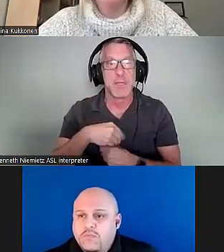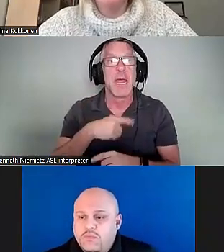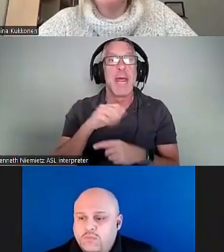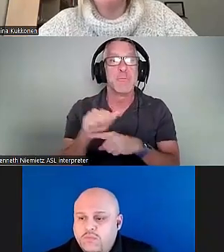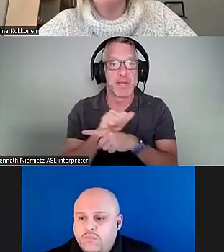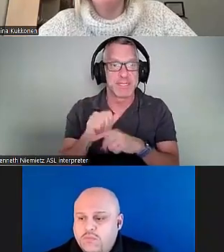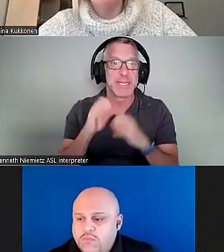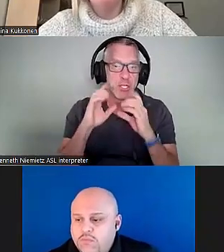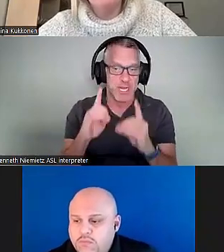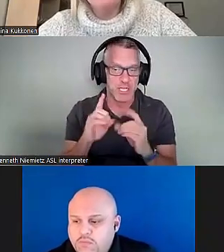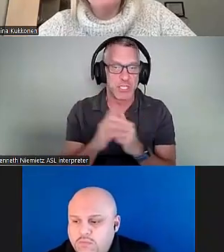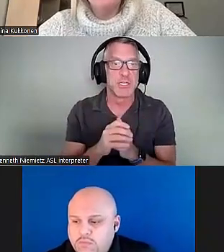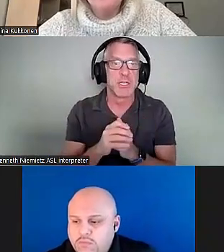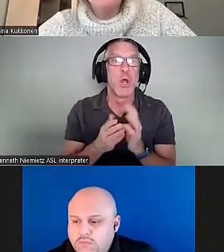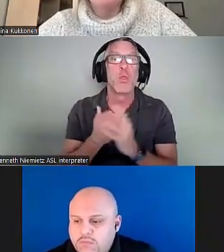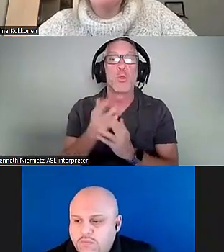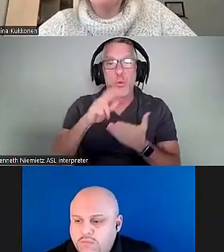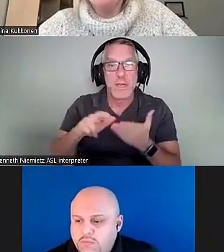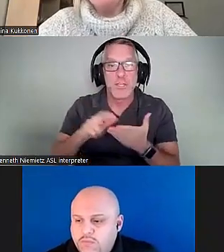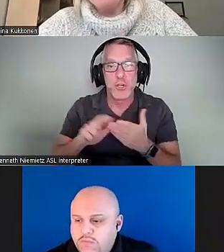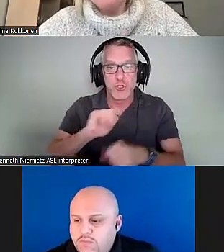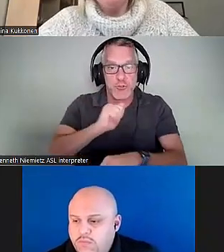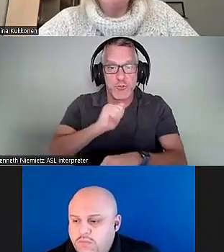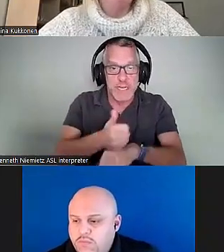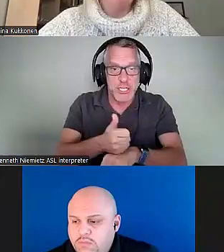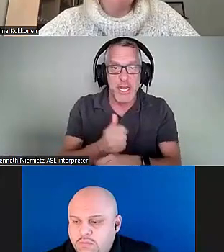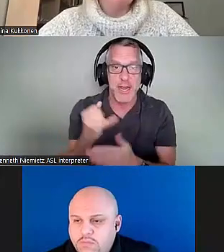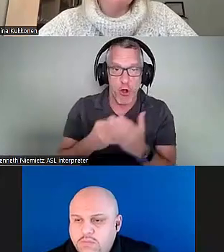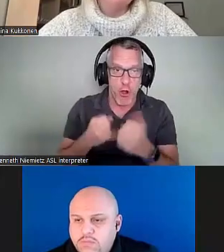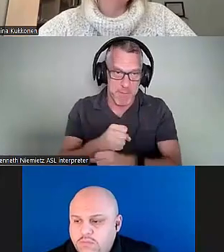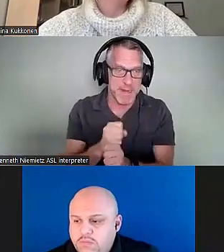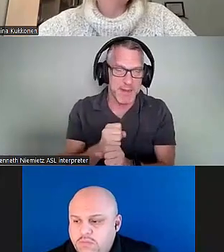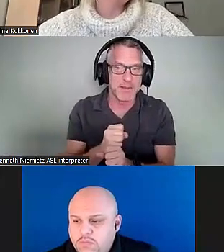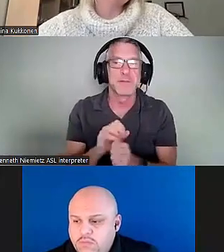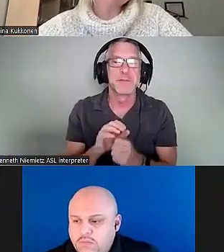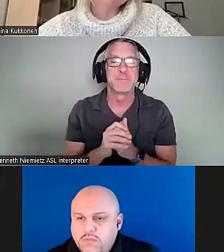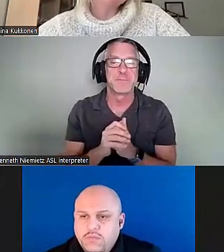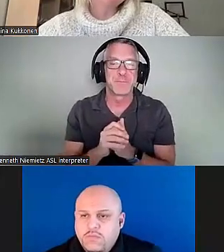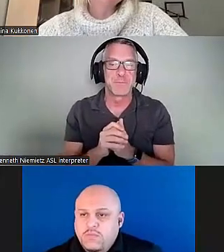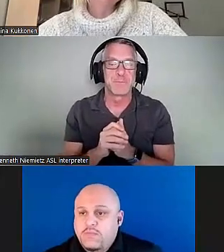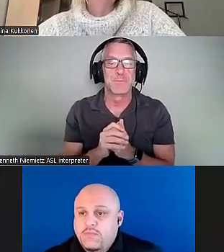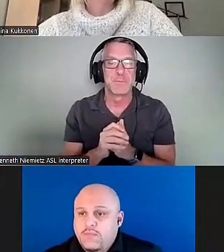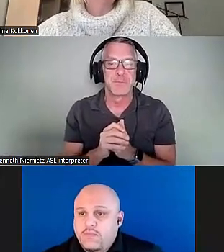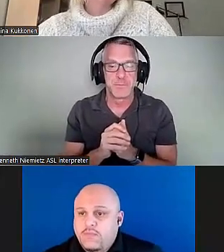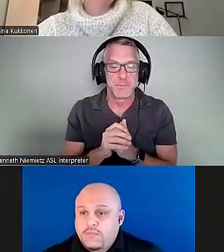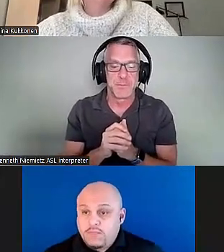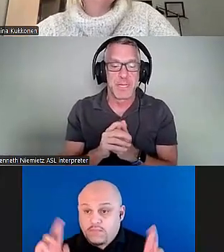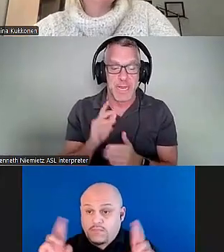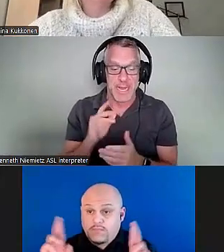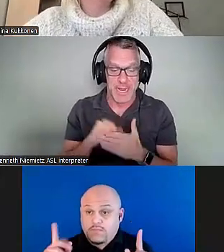education through research creation and art making among other things. So in the image you see here